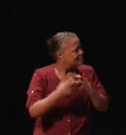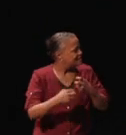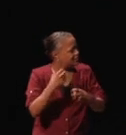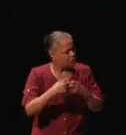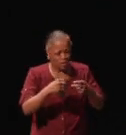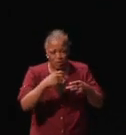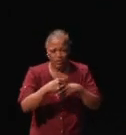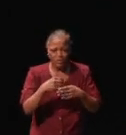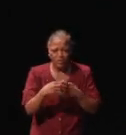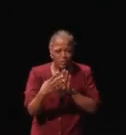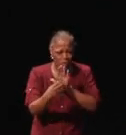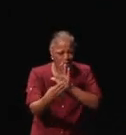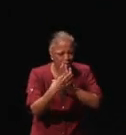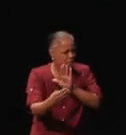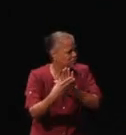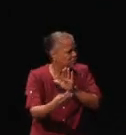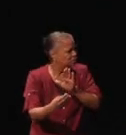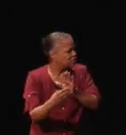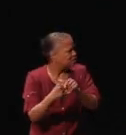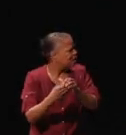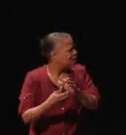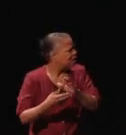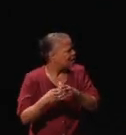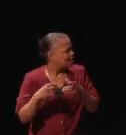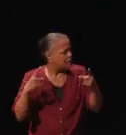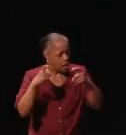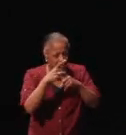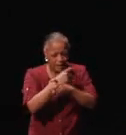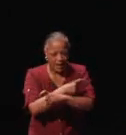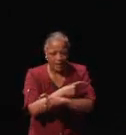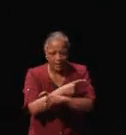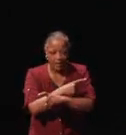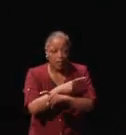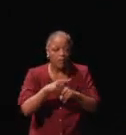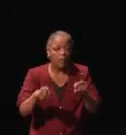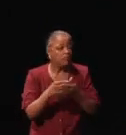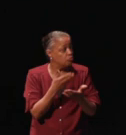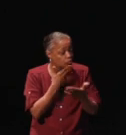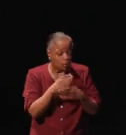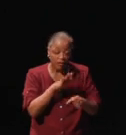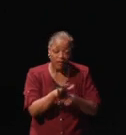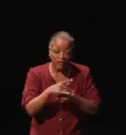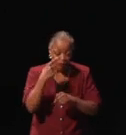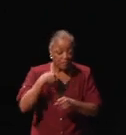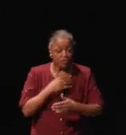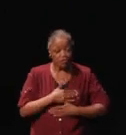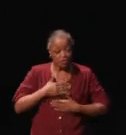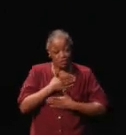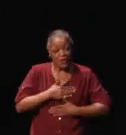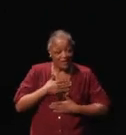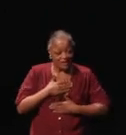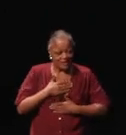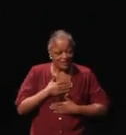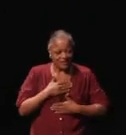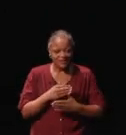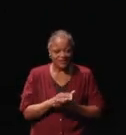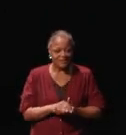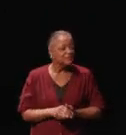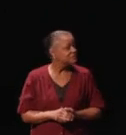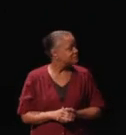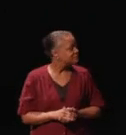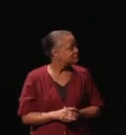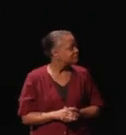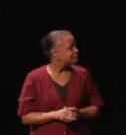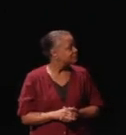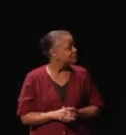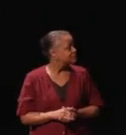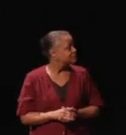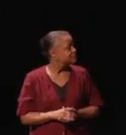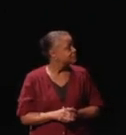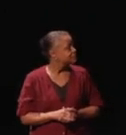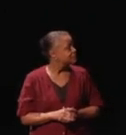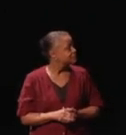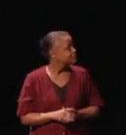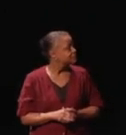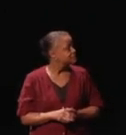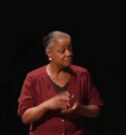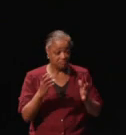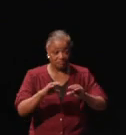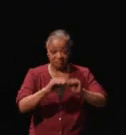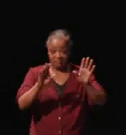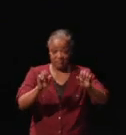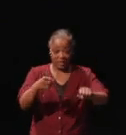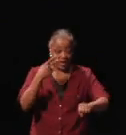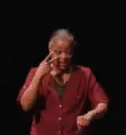As you can see, we are trying to make "I can do it!" through